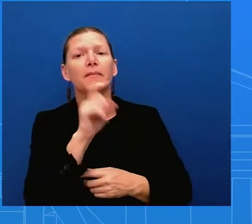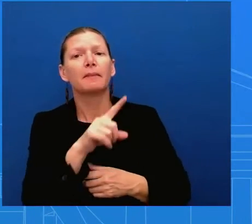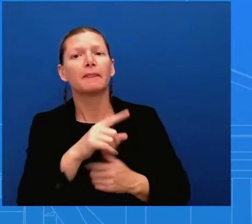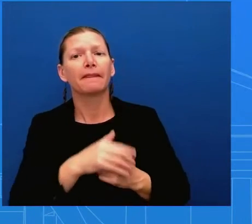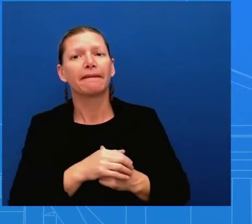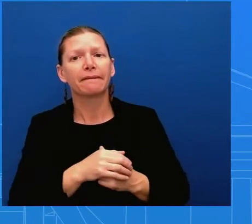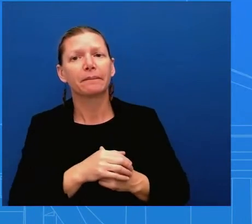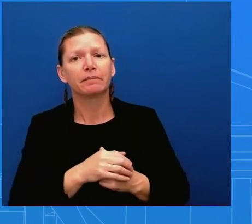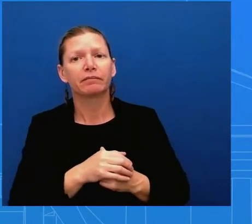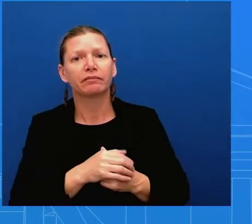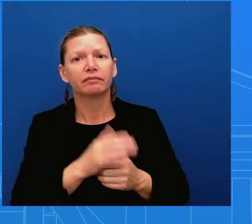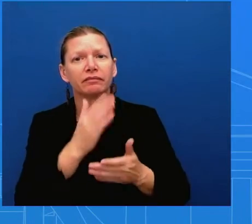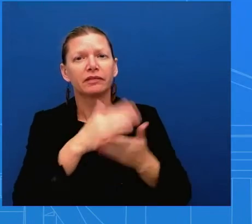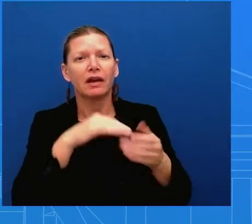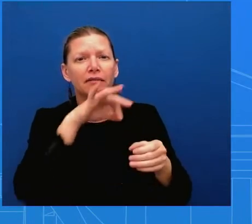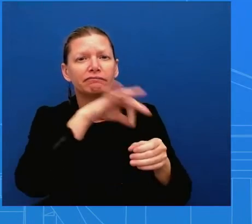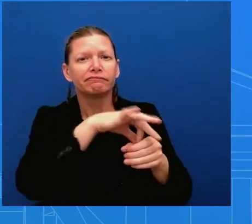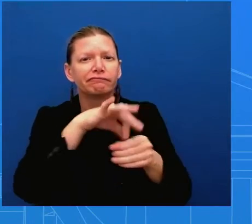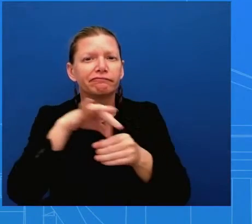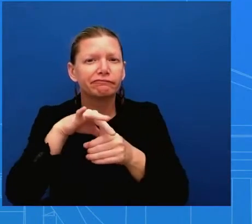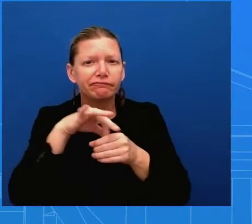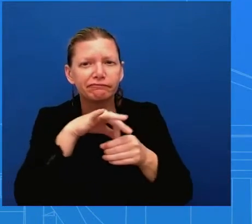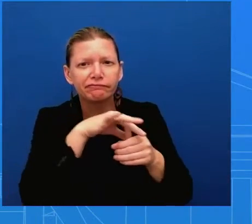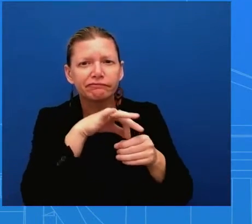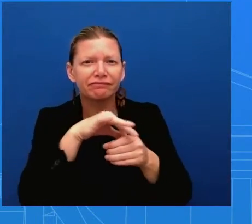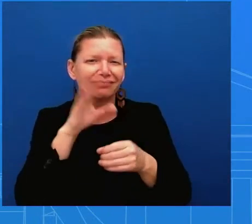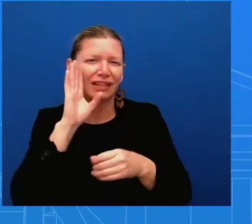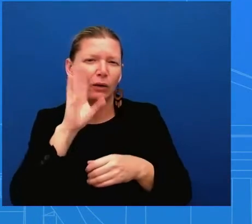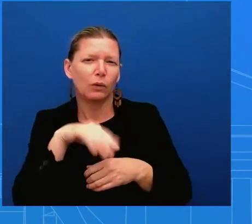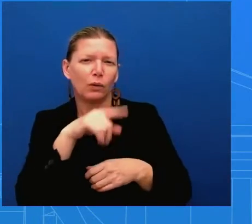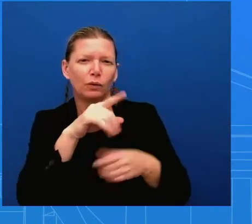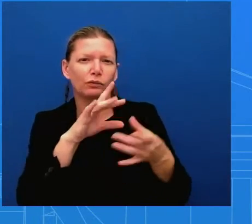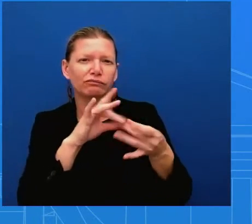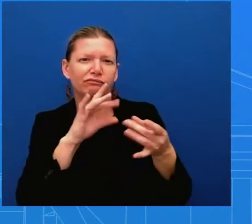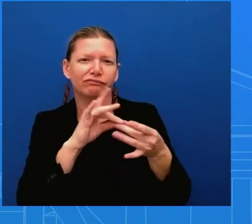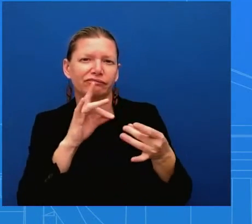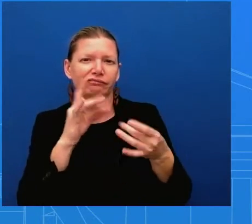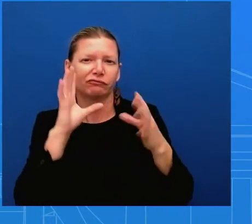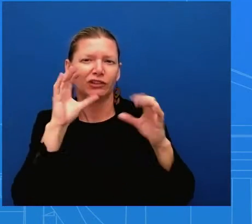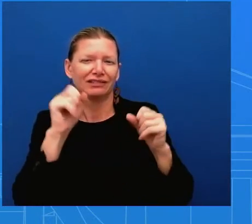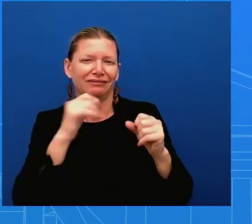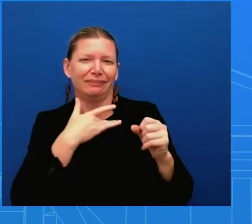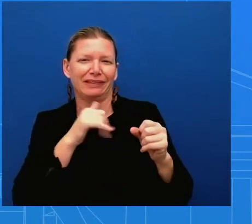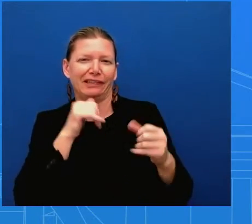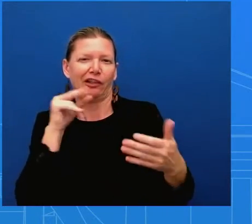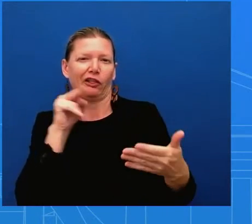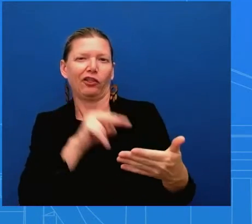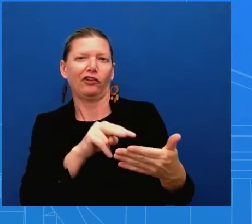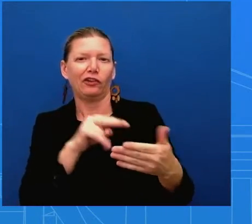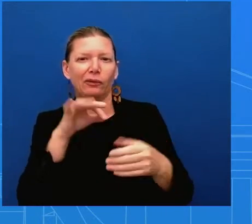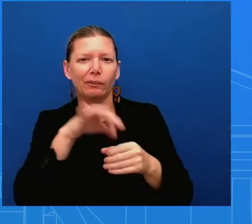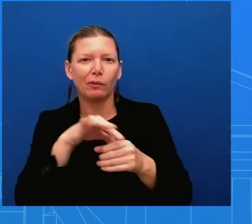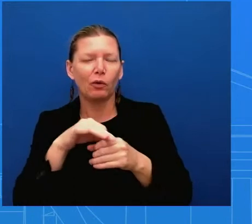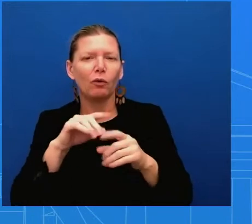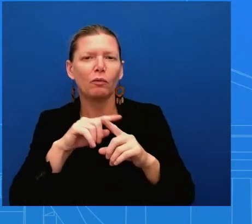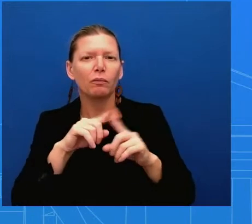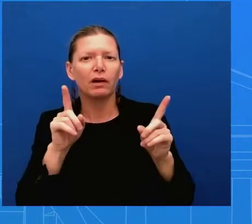but some have shown his popularity eroding amongst young people and also nonwhites.